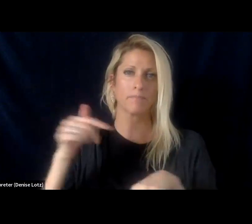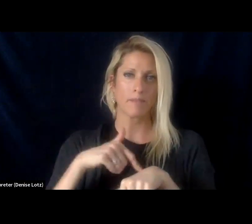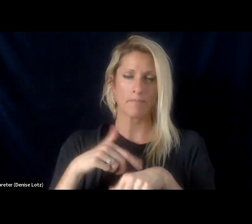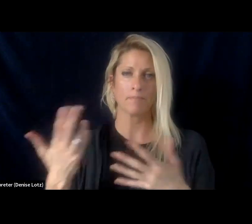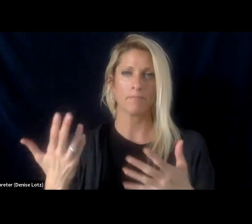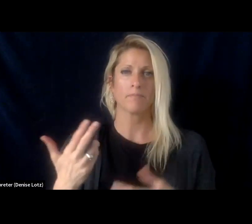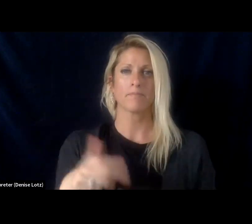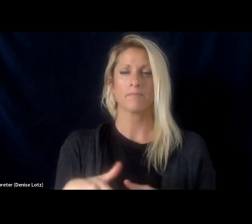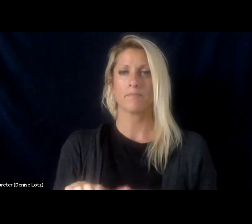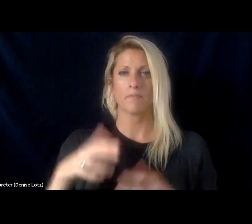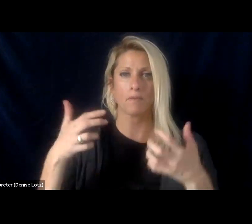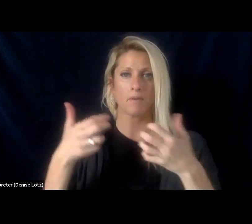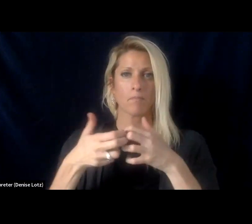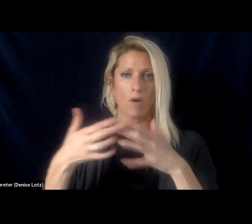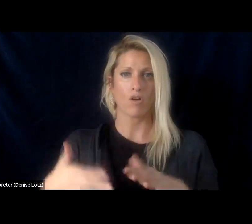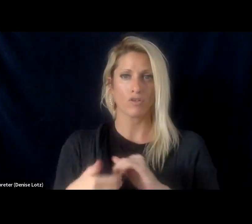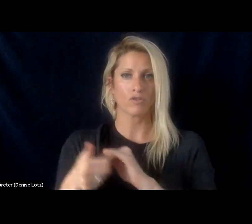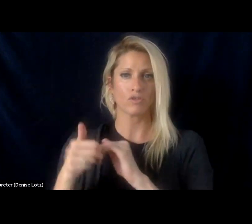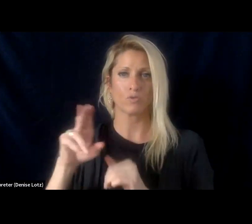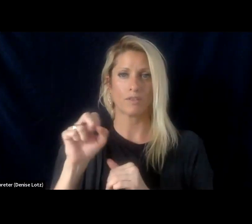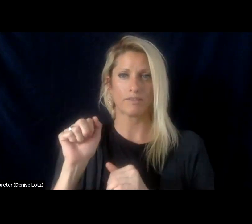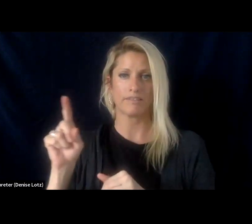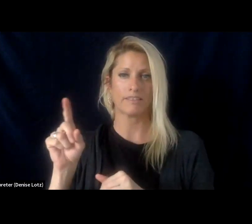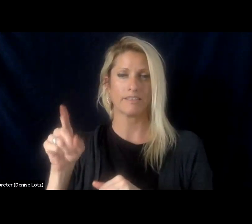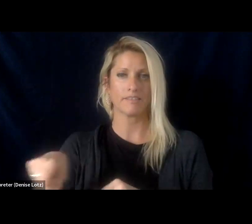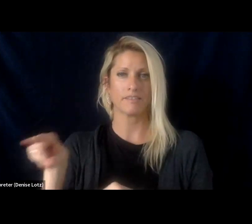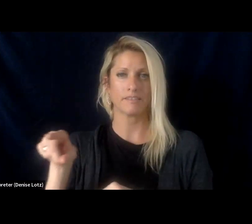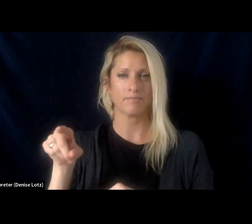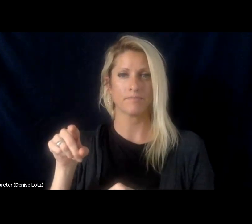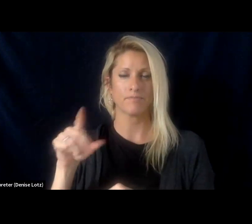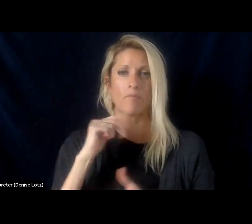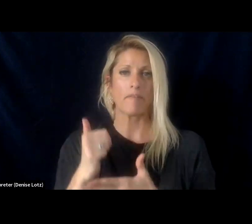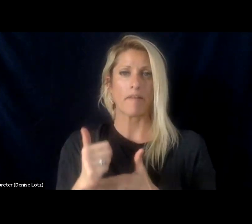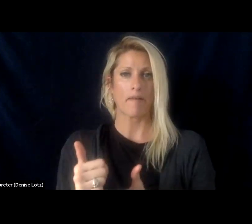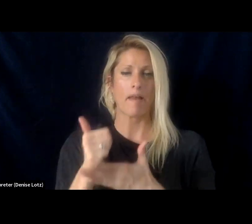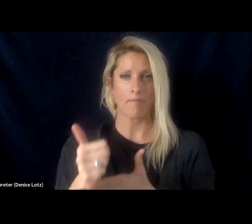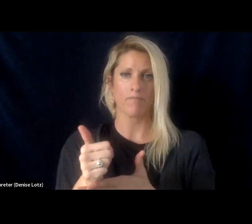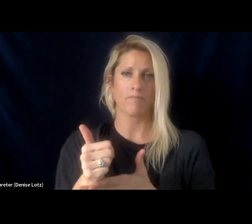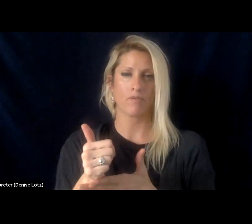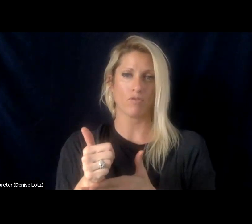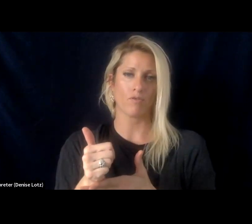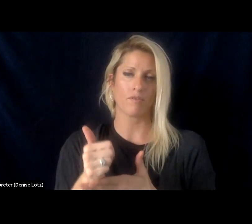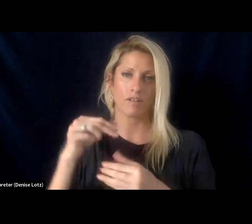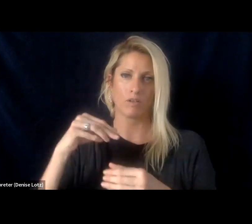USDA was really helpful in this whole process, you know, through some of their grant programs,